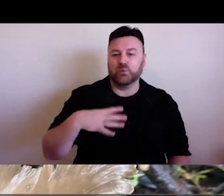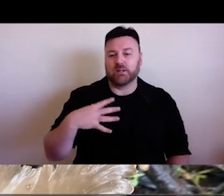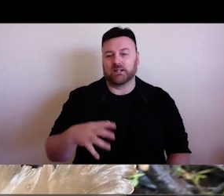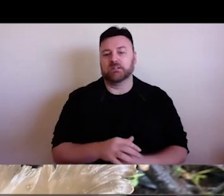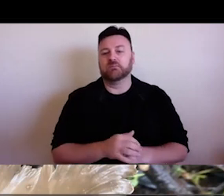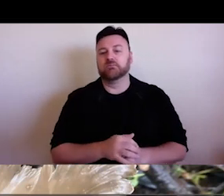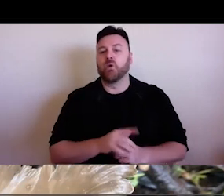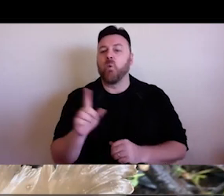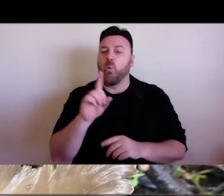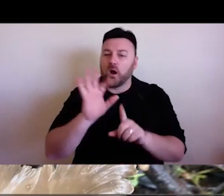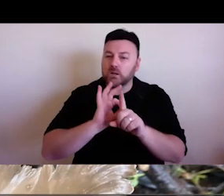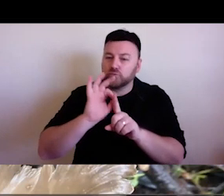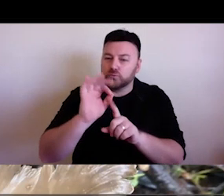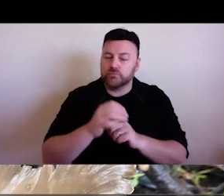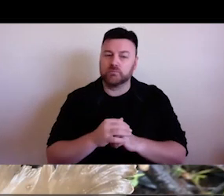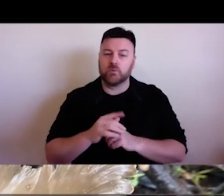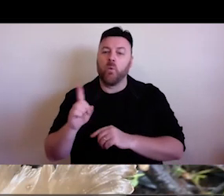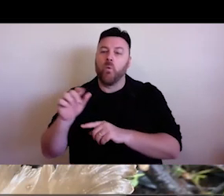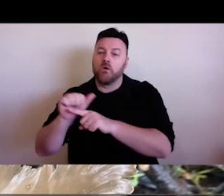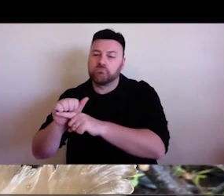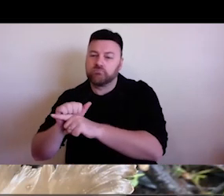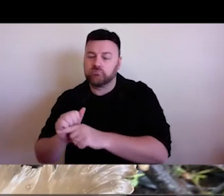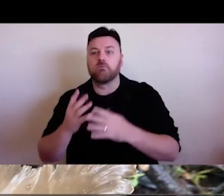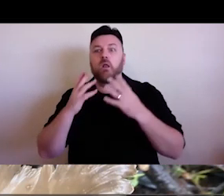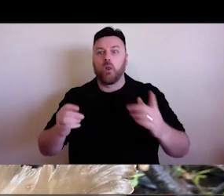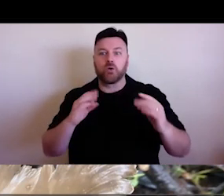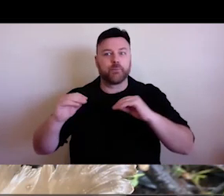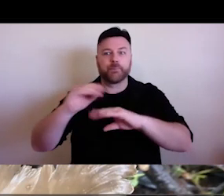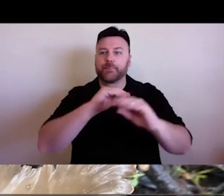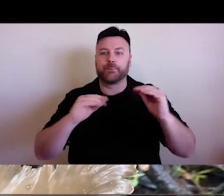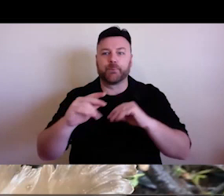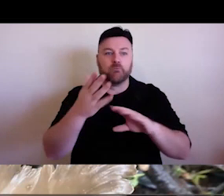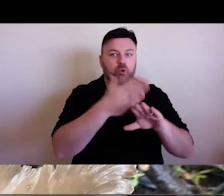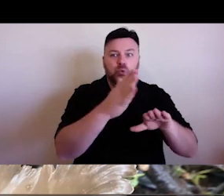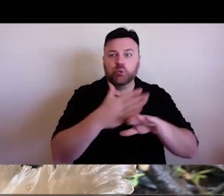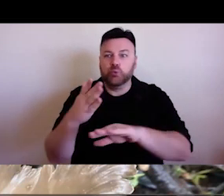moment around new skills, new things, and I'm reminded of an